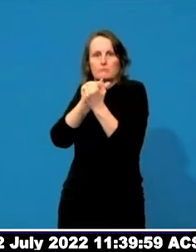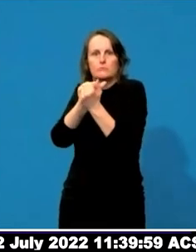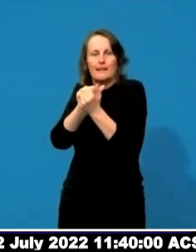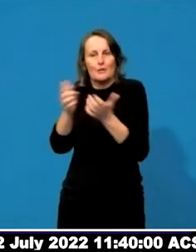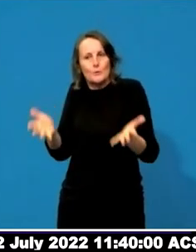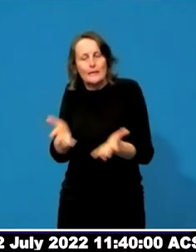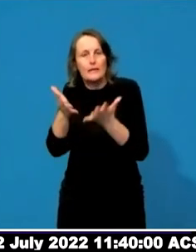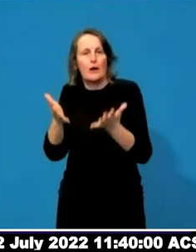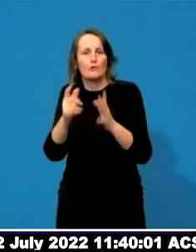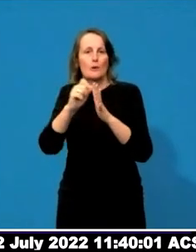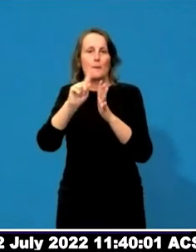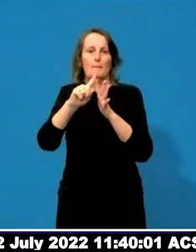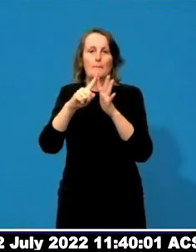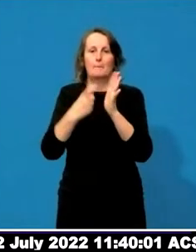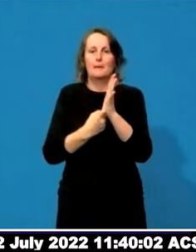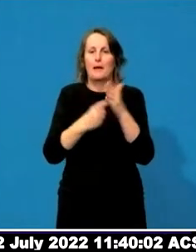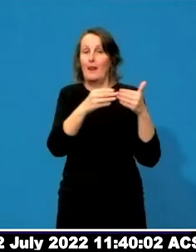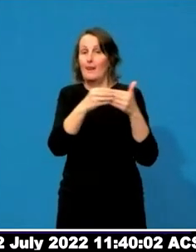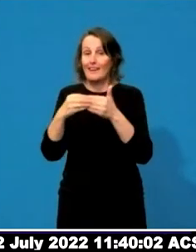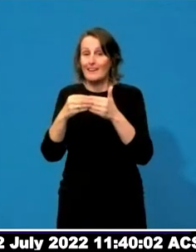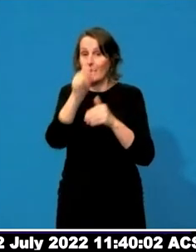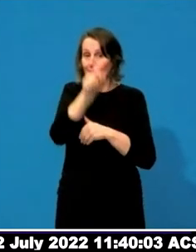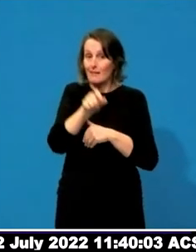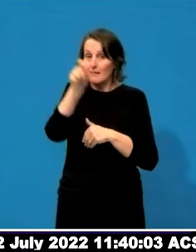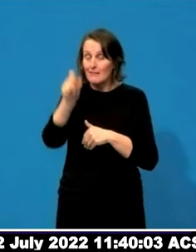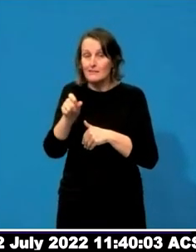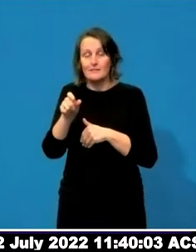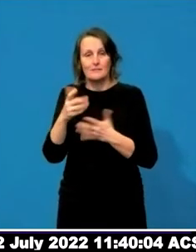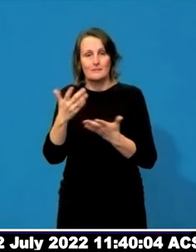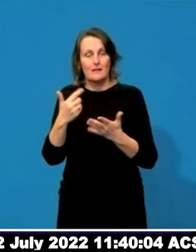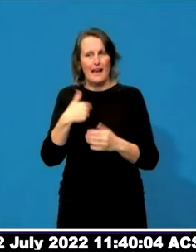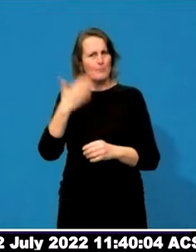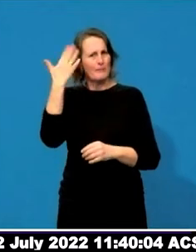And I think - I mentioned earlier that there's the lack of a driver